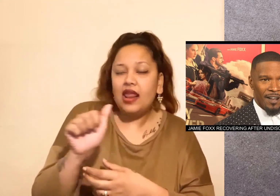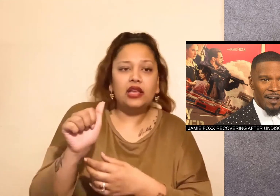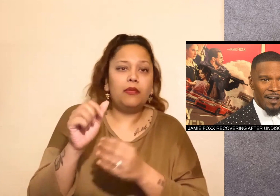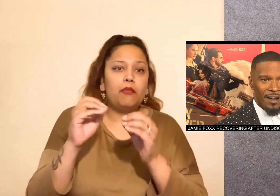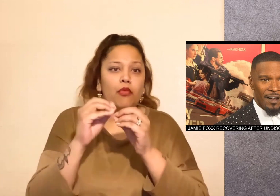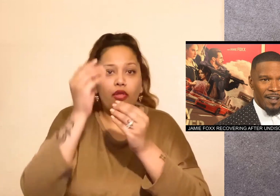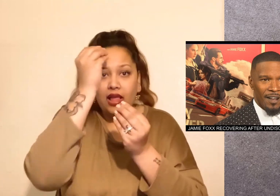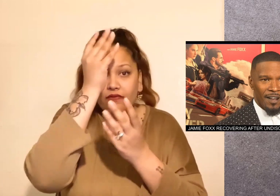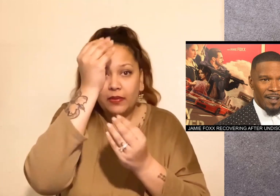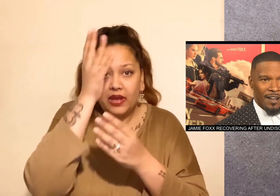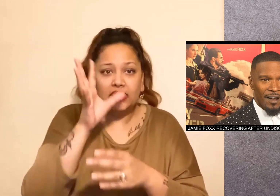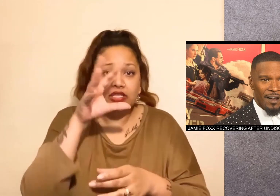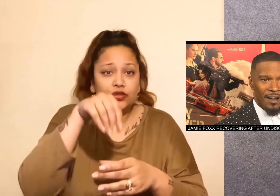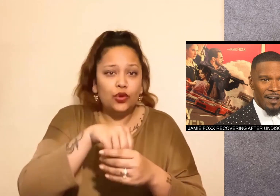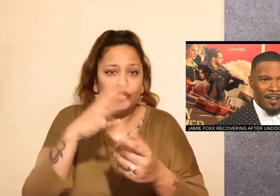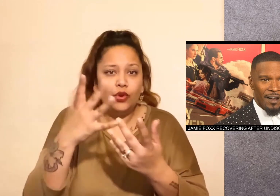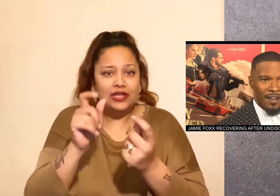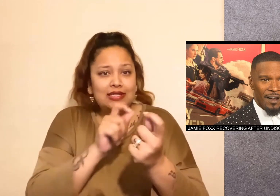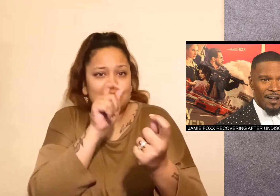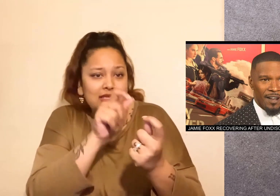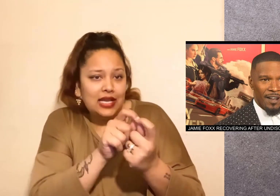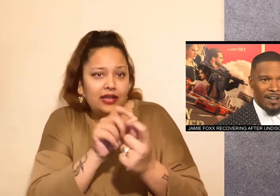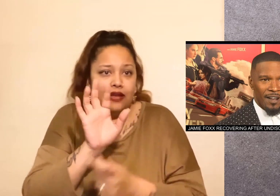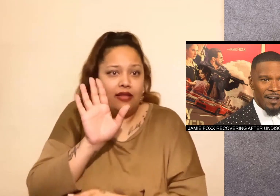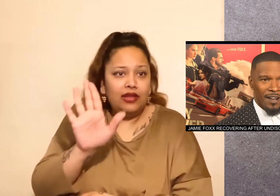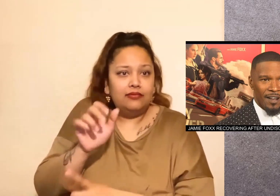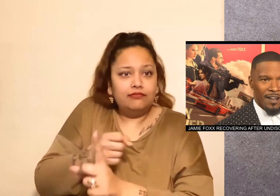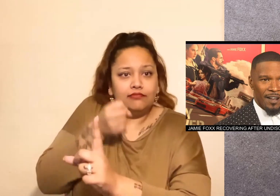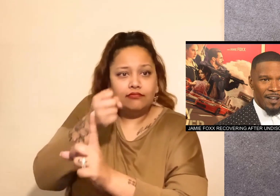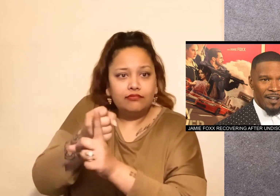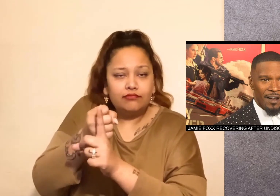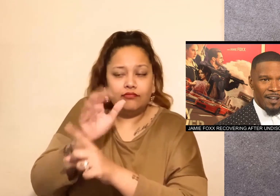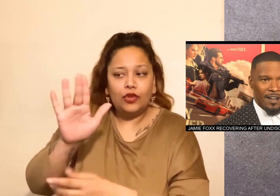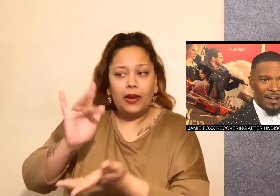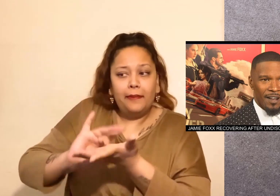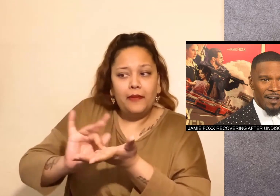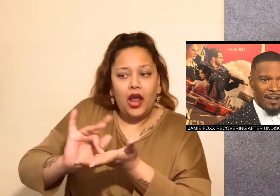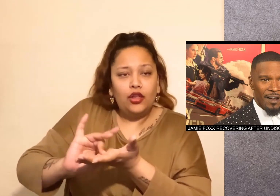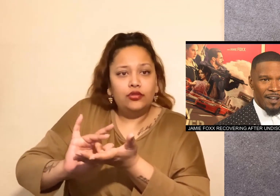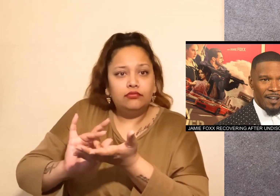to share any further information including the exact nature of the actor's medical condition